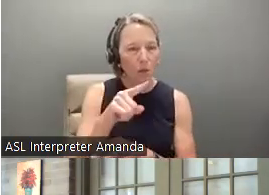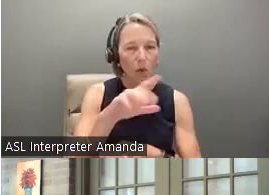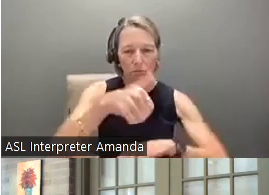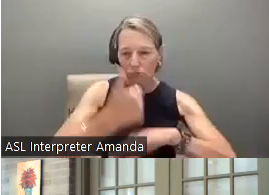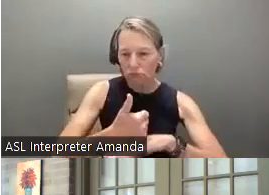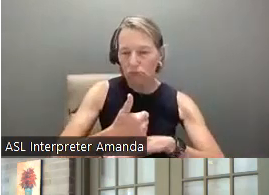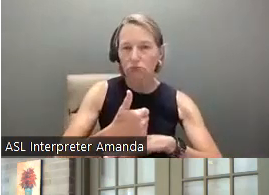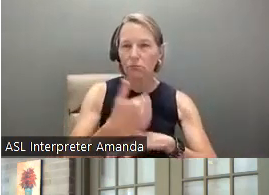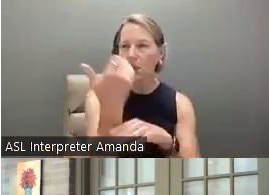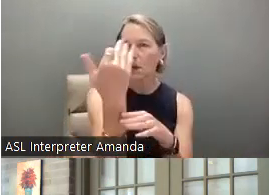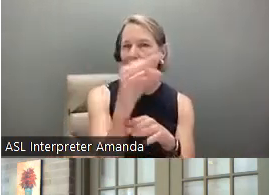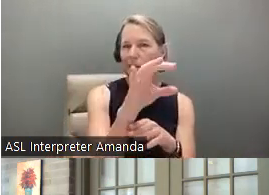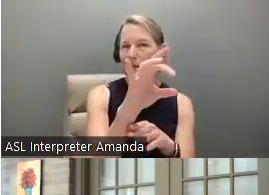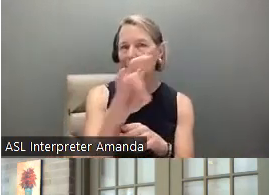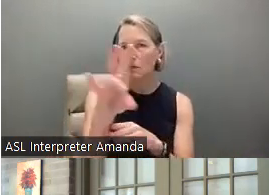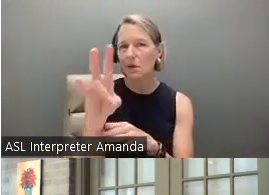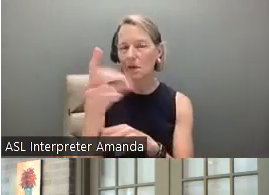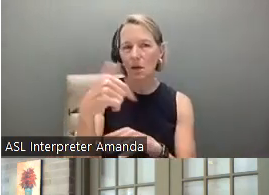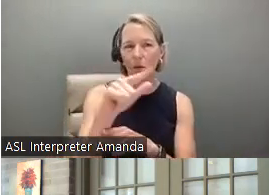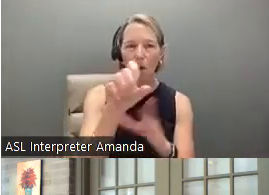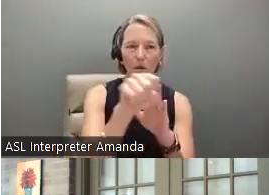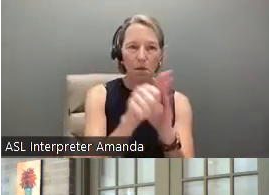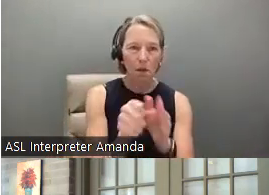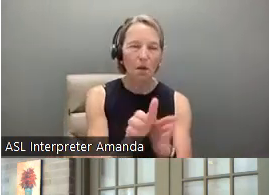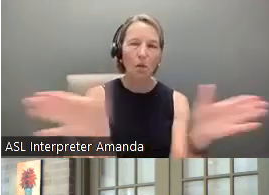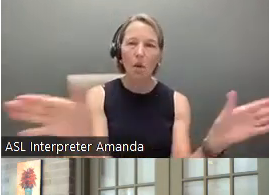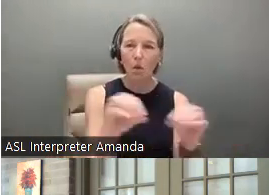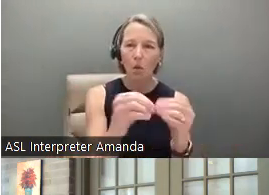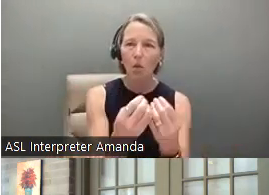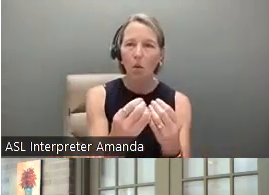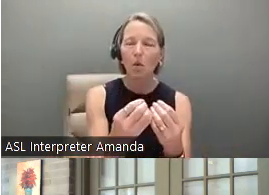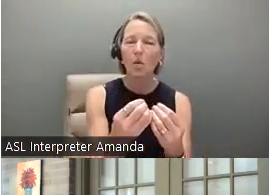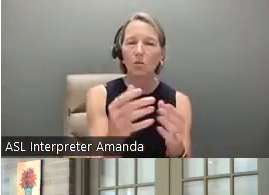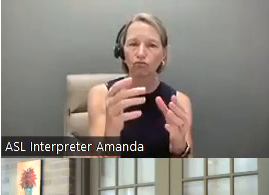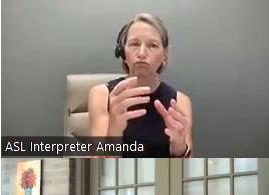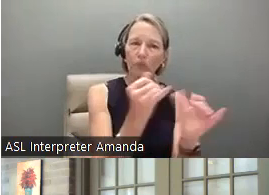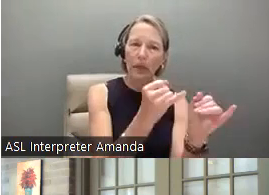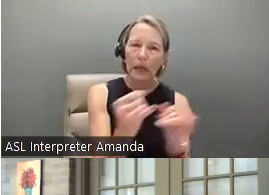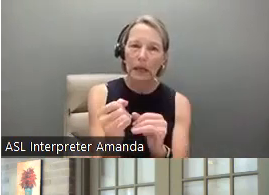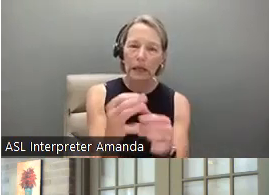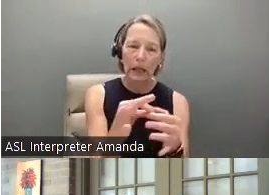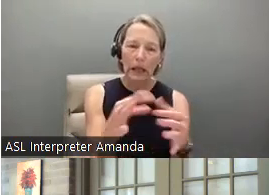in 1977 and we were a statewide organization that is independent of all agencies that